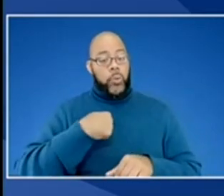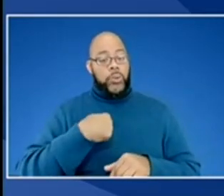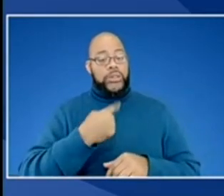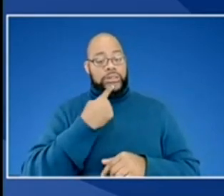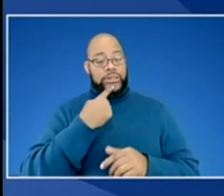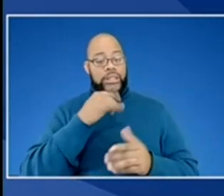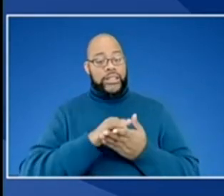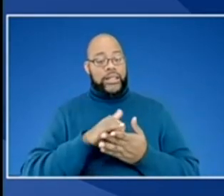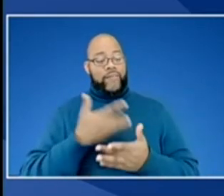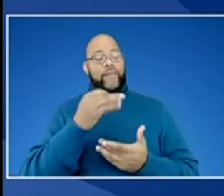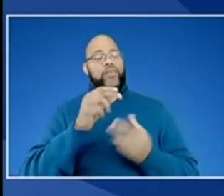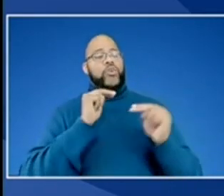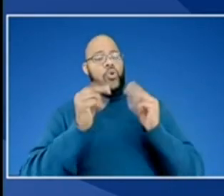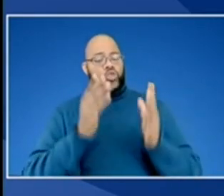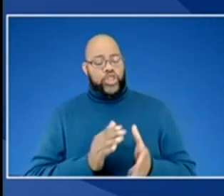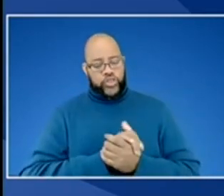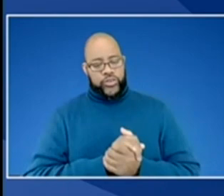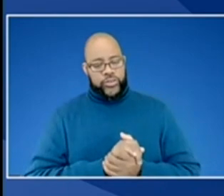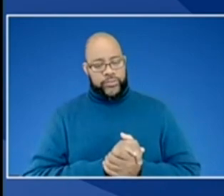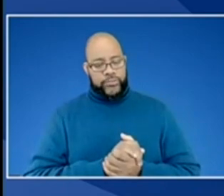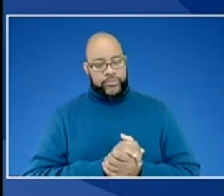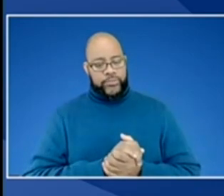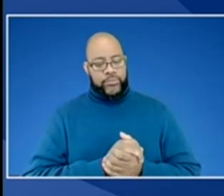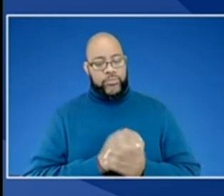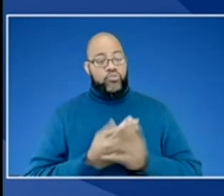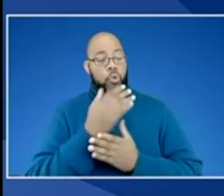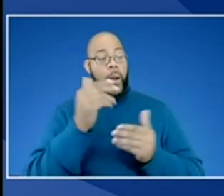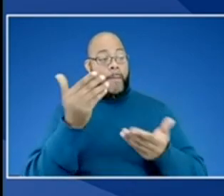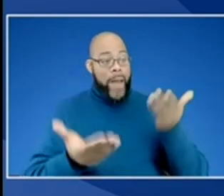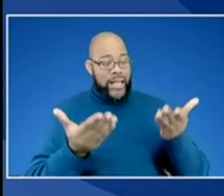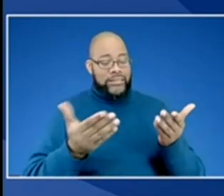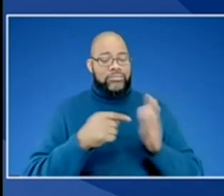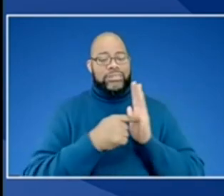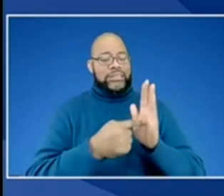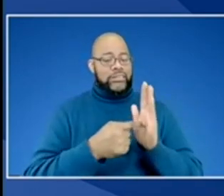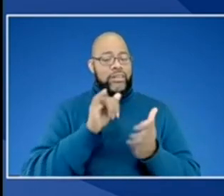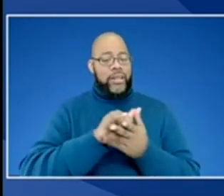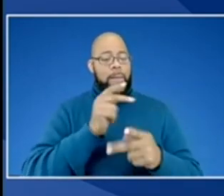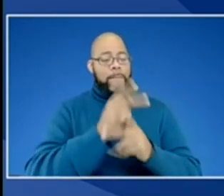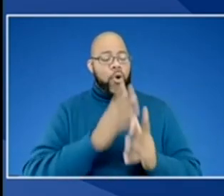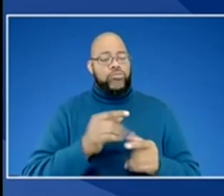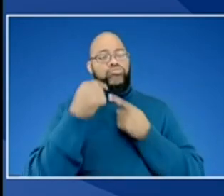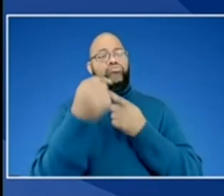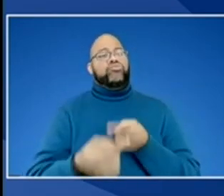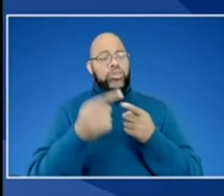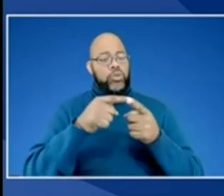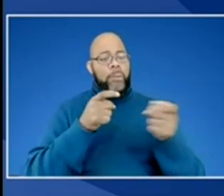negotiators. A growing balance is an indication that a borrower is struggling to manage their loans.